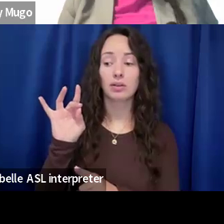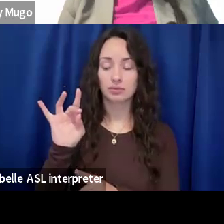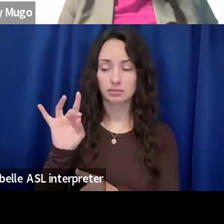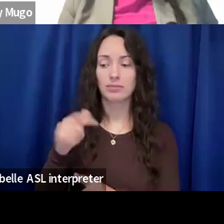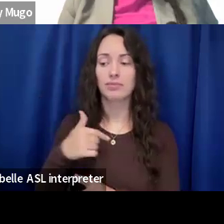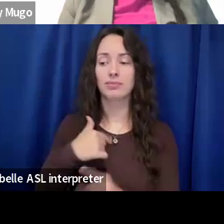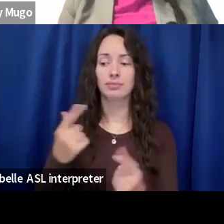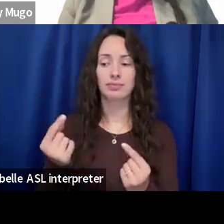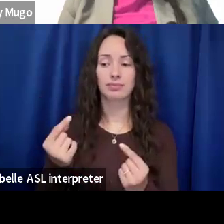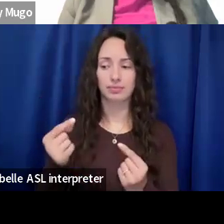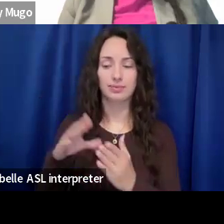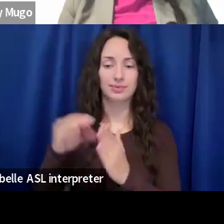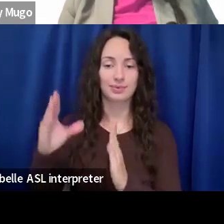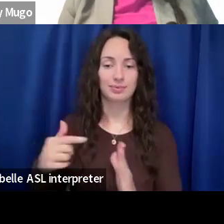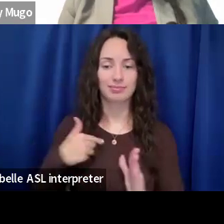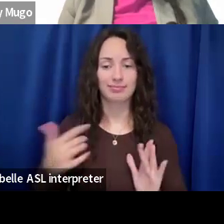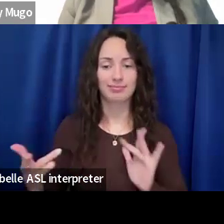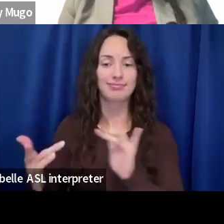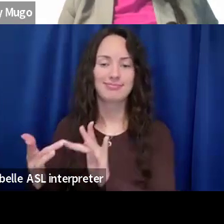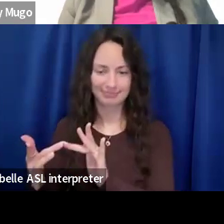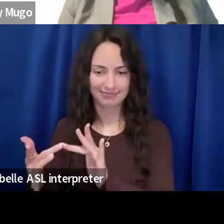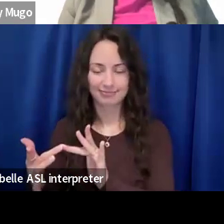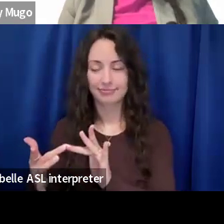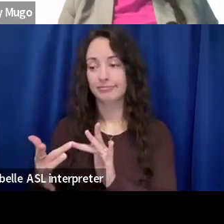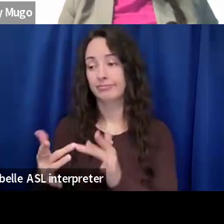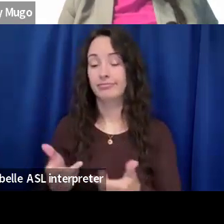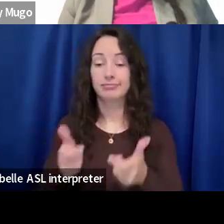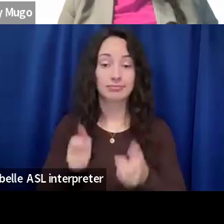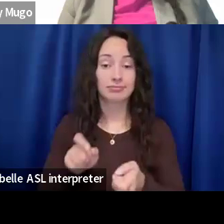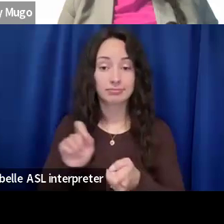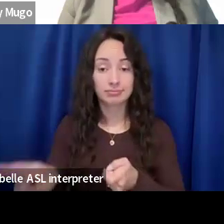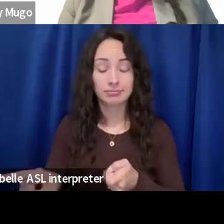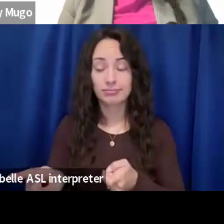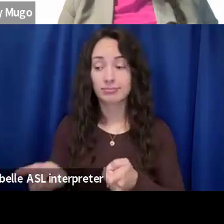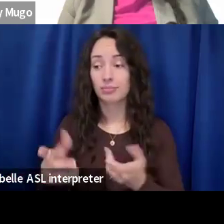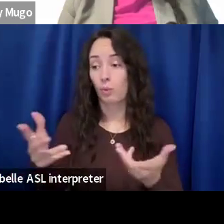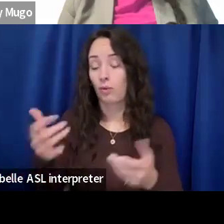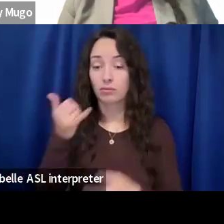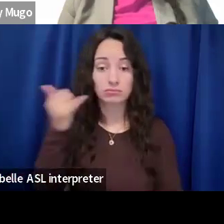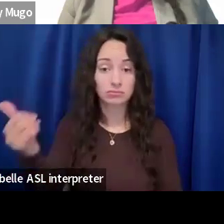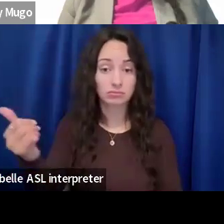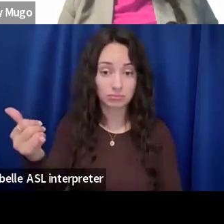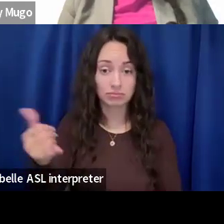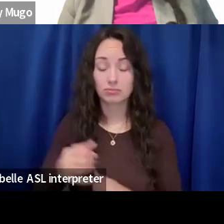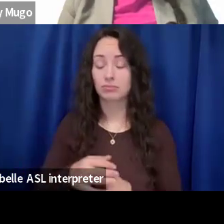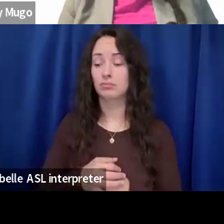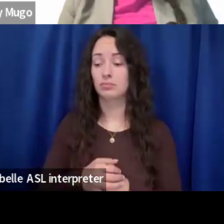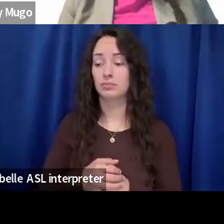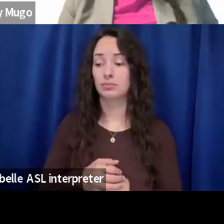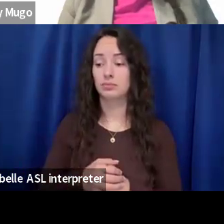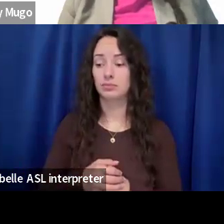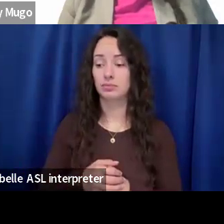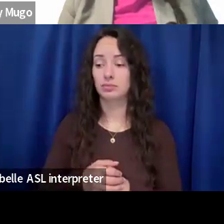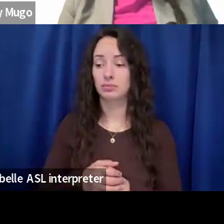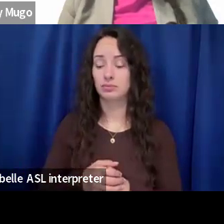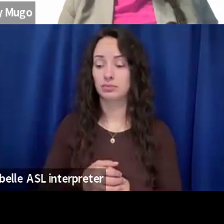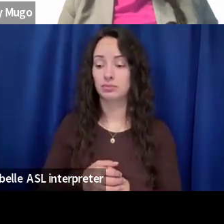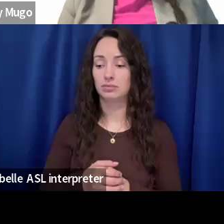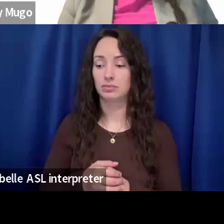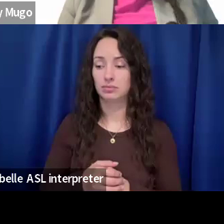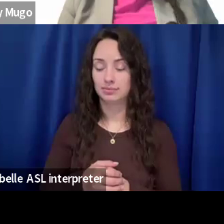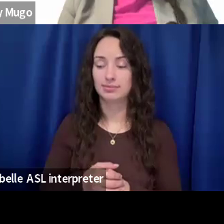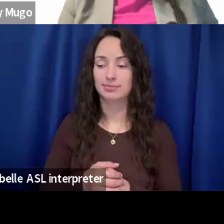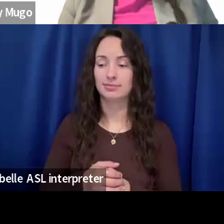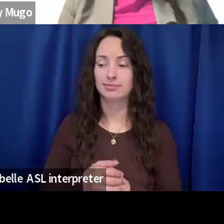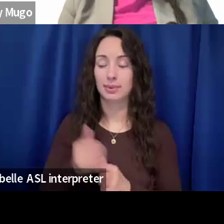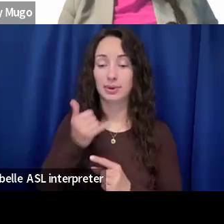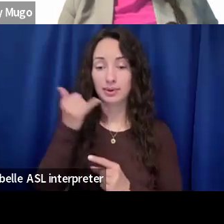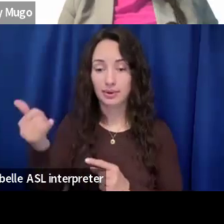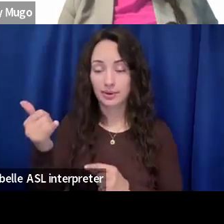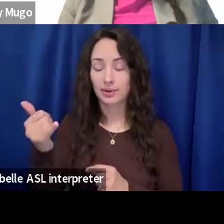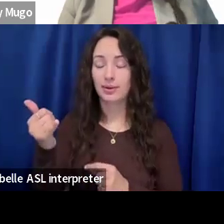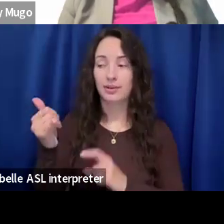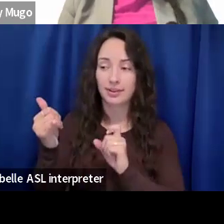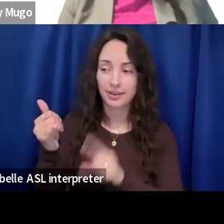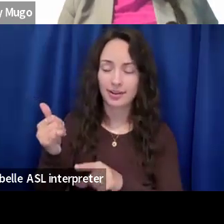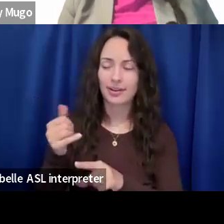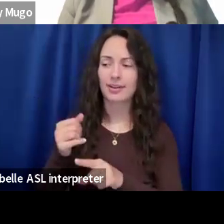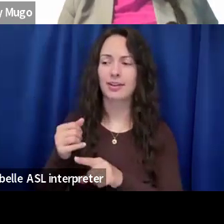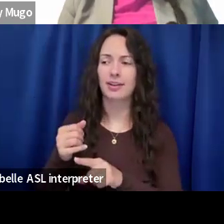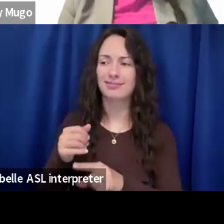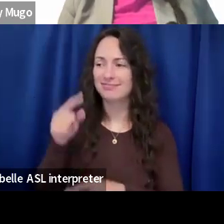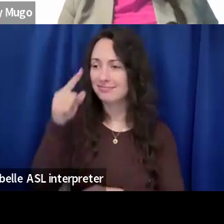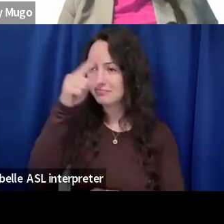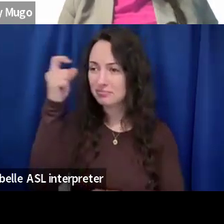to the students. That could be via text or a phone call and just asking them how is your summer going